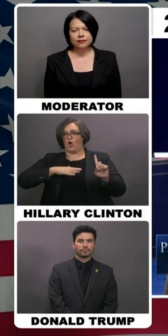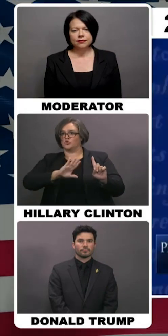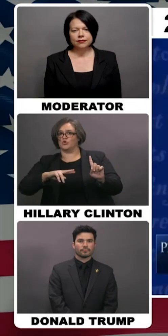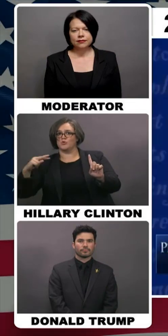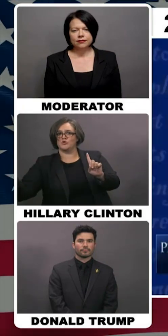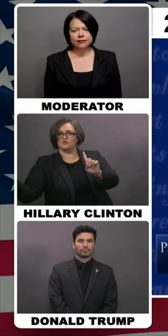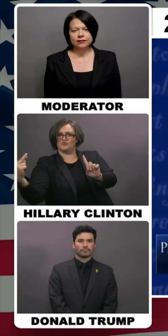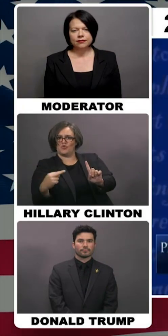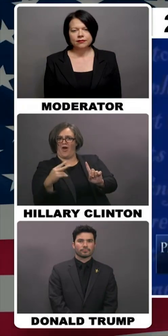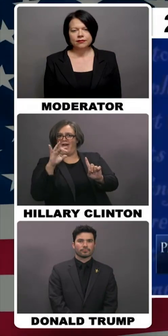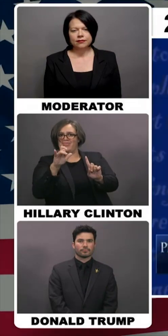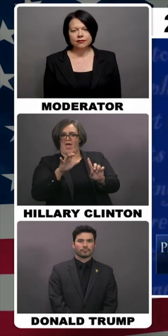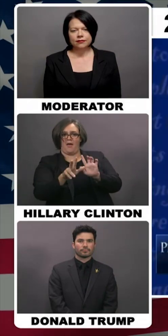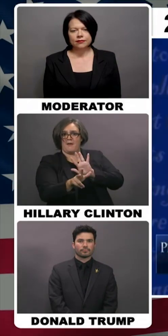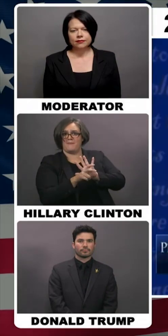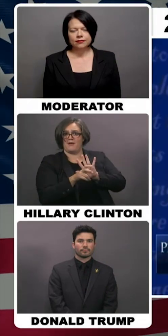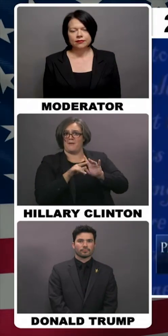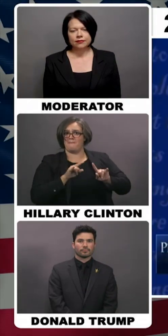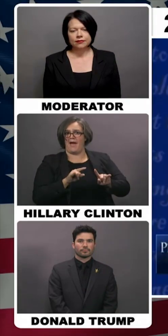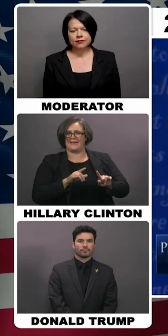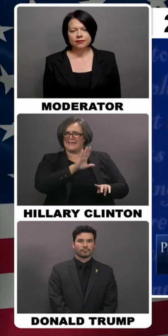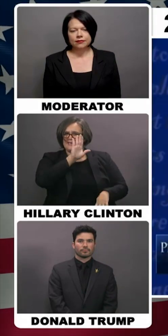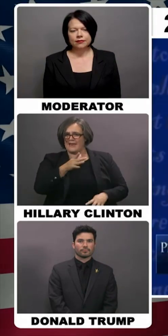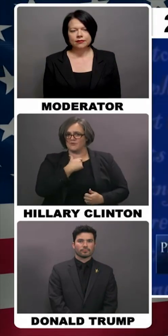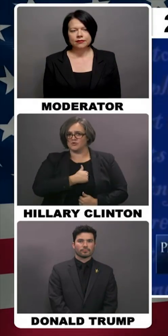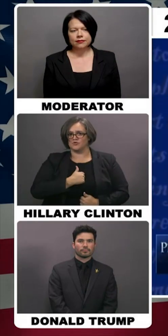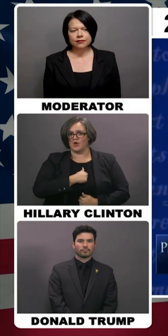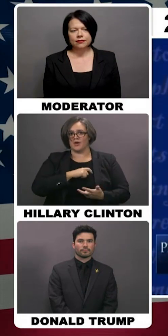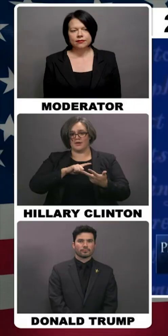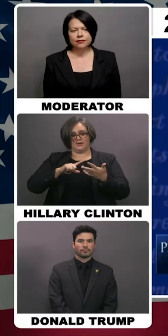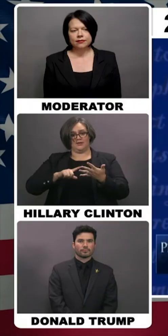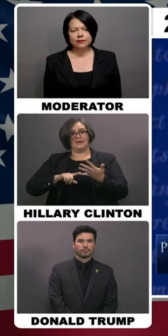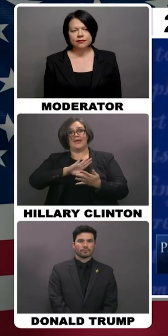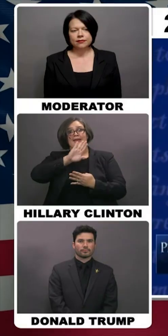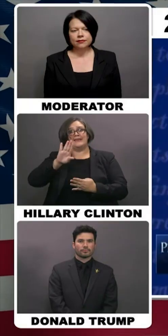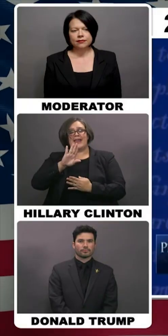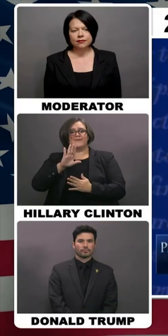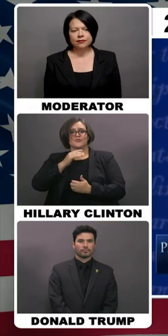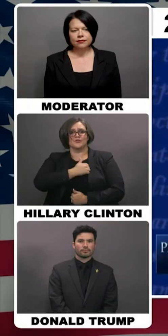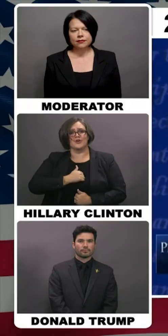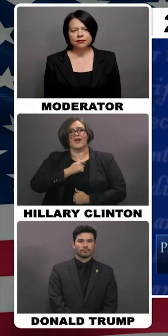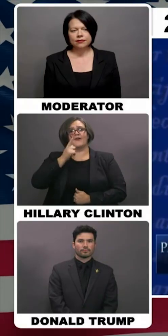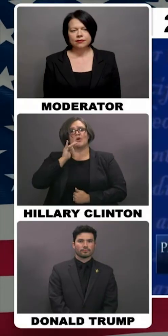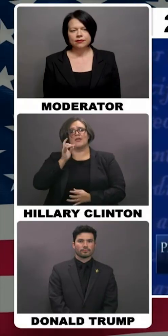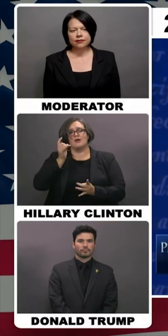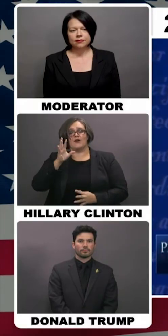And he never apologized for the racist lie that President Obama was not born